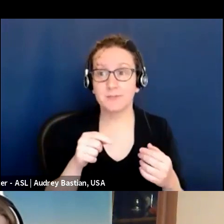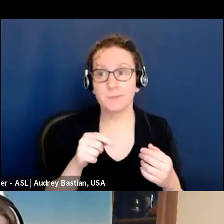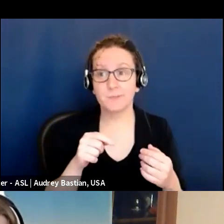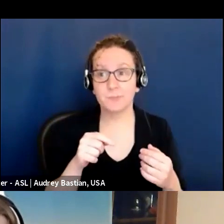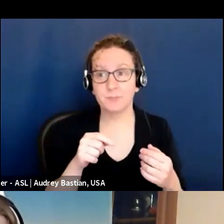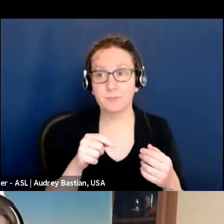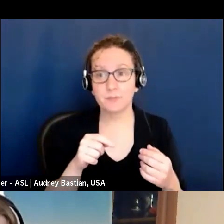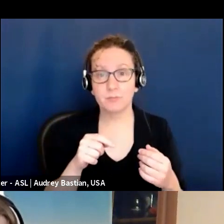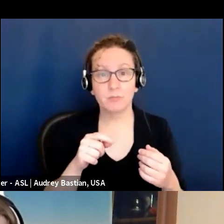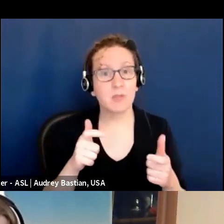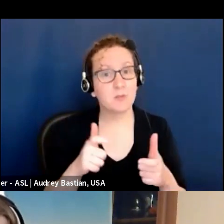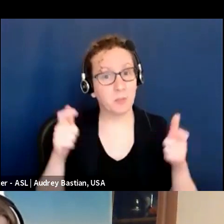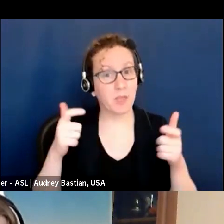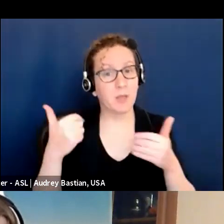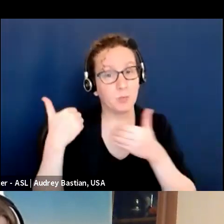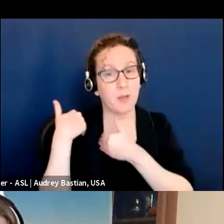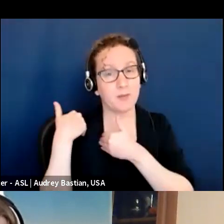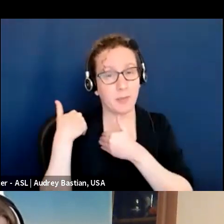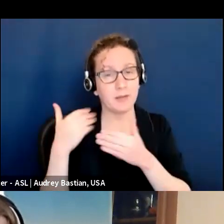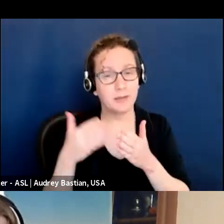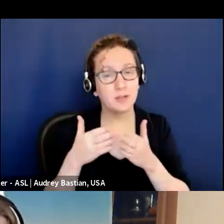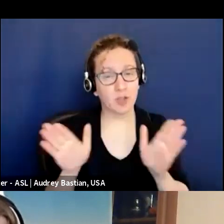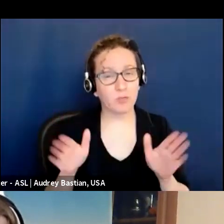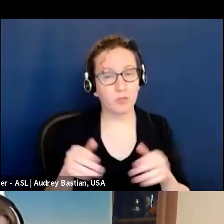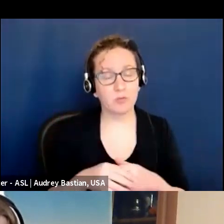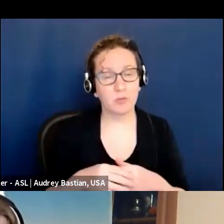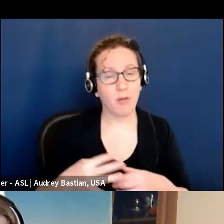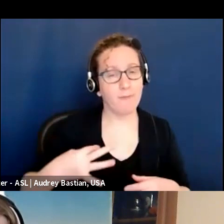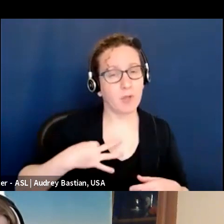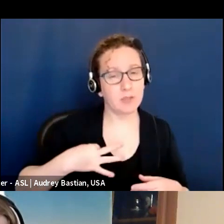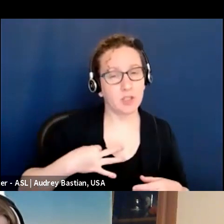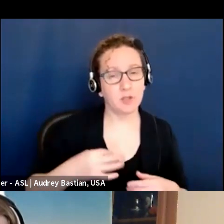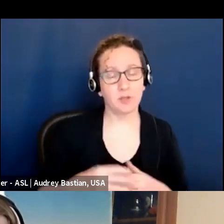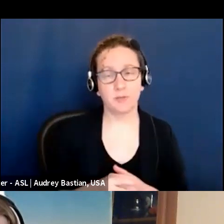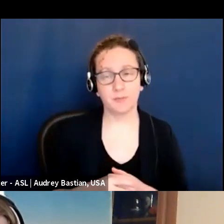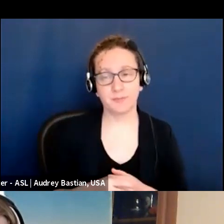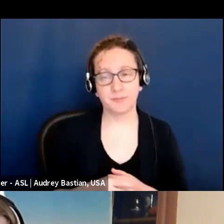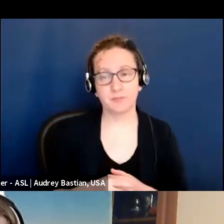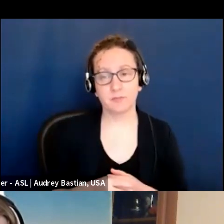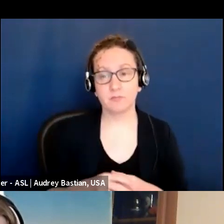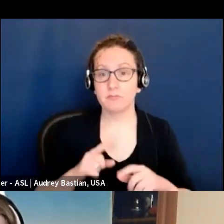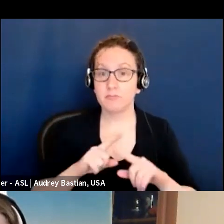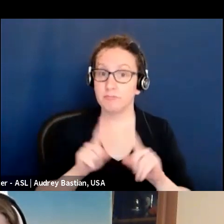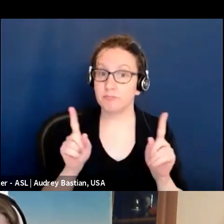very big responsibility in general when you volunteer. But when you are sure that